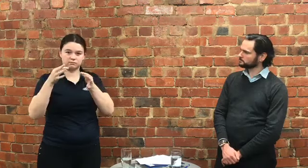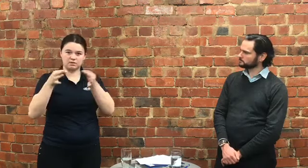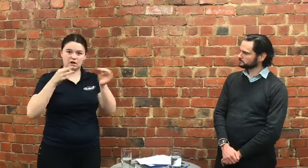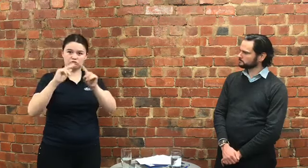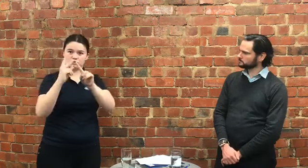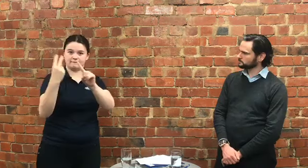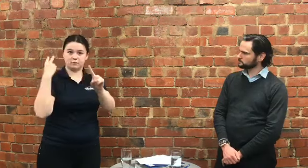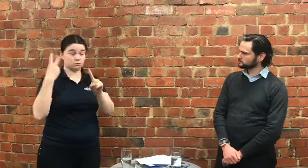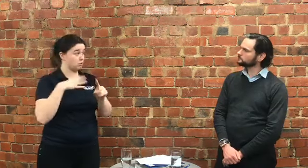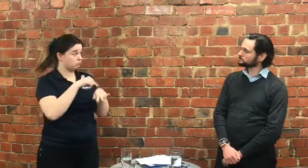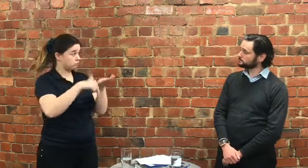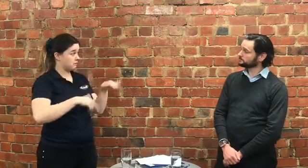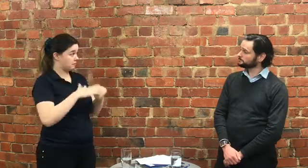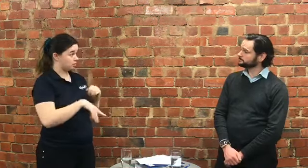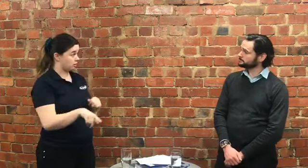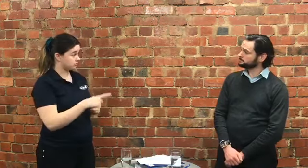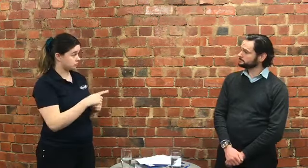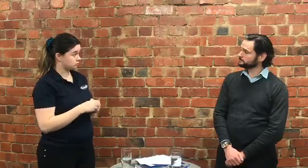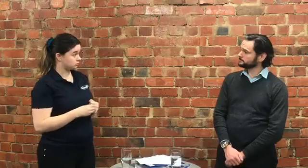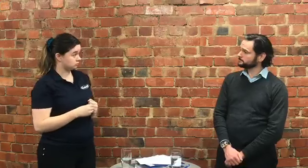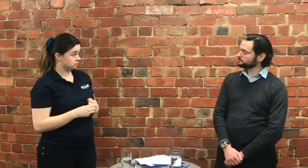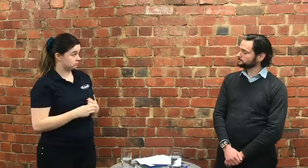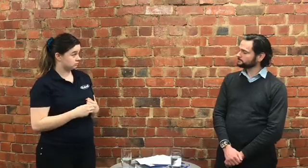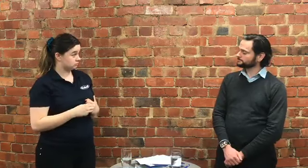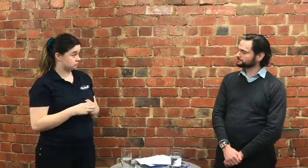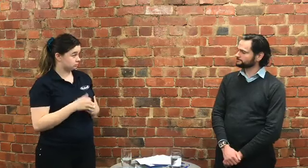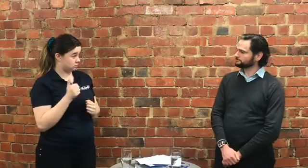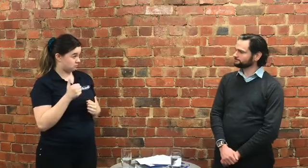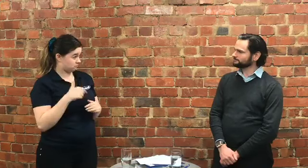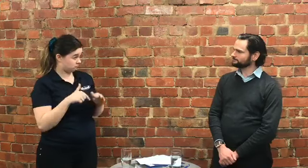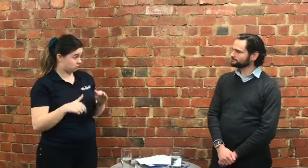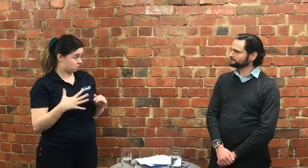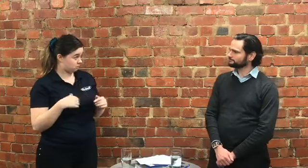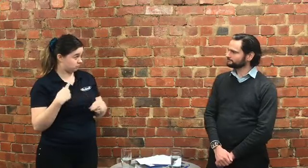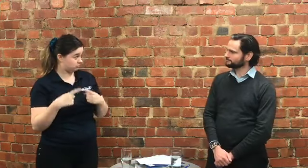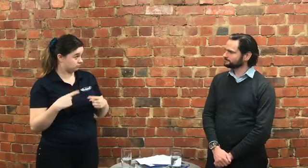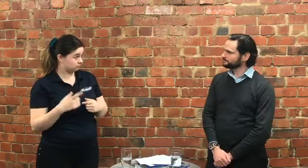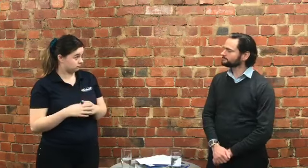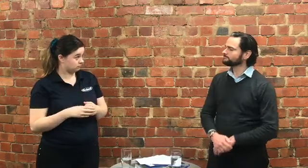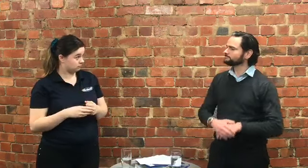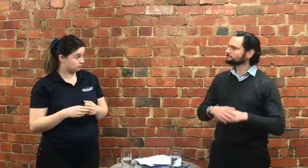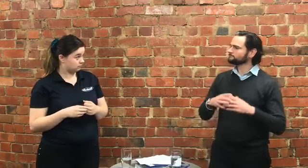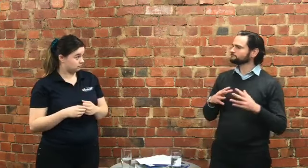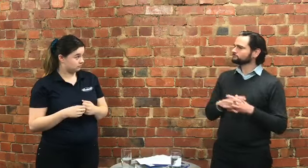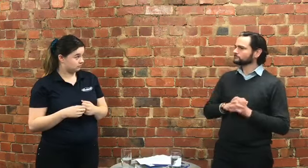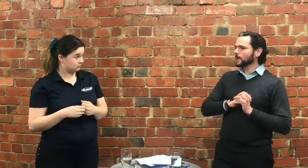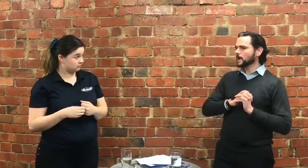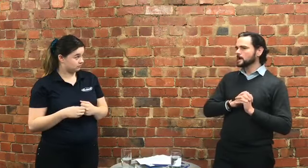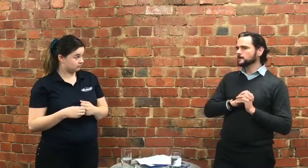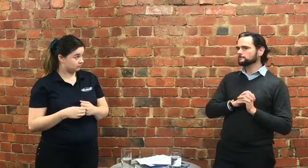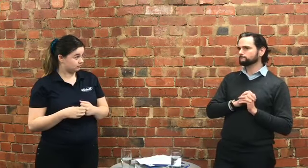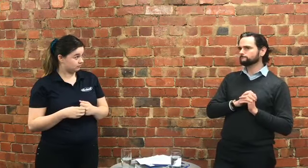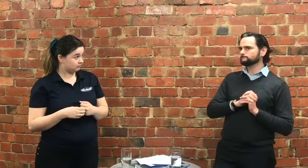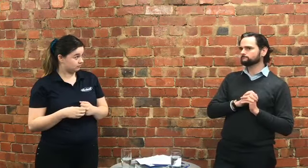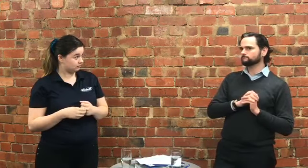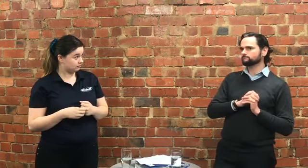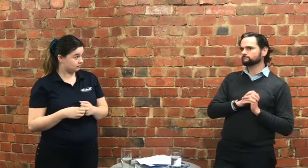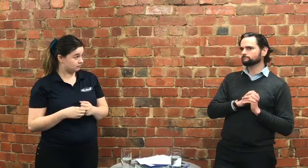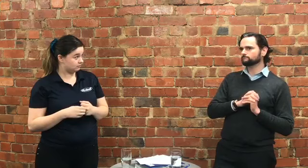an unscheduled plan review. So, did you want me to go into any more detail about that, Adam?